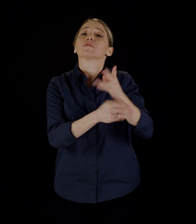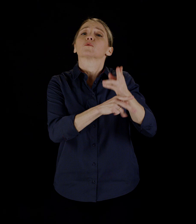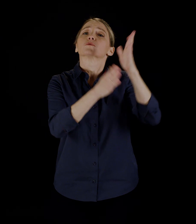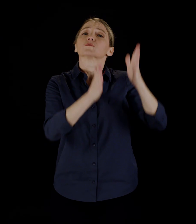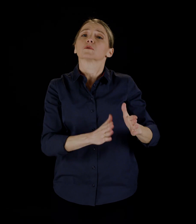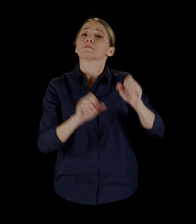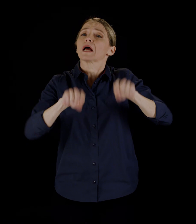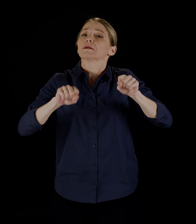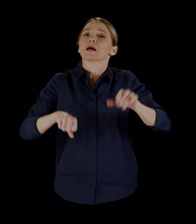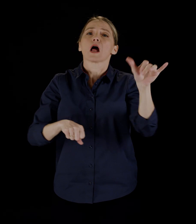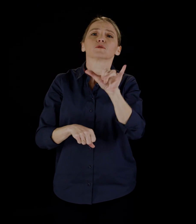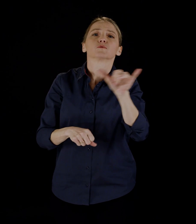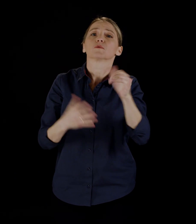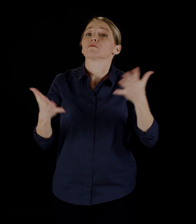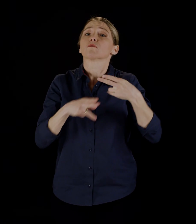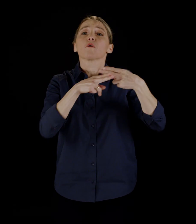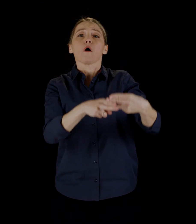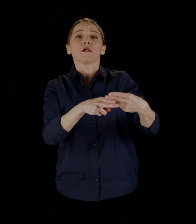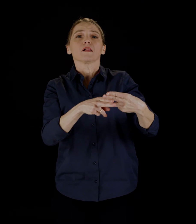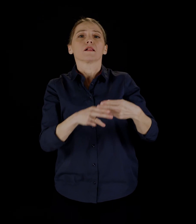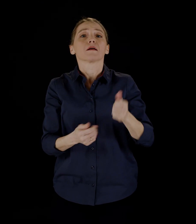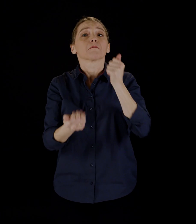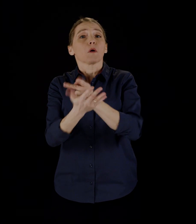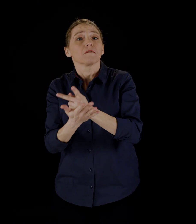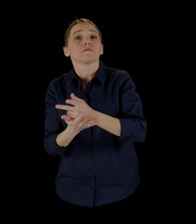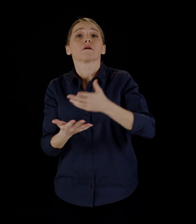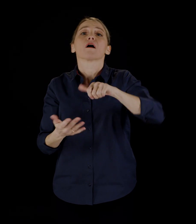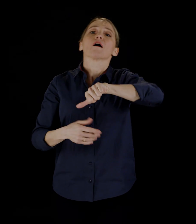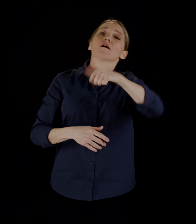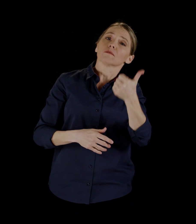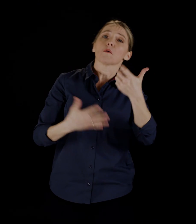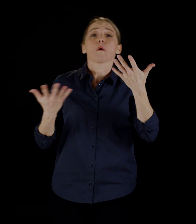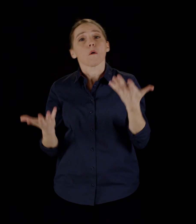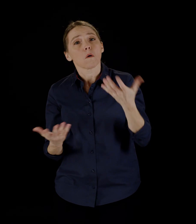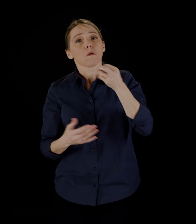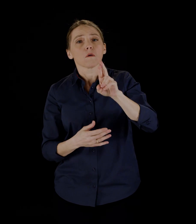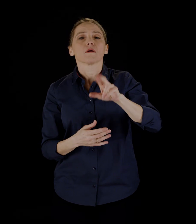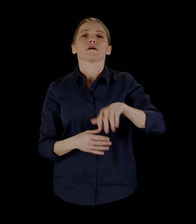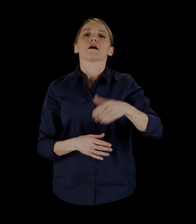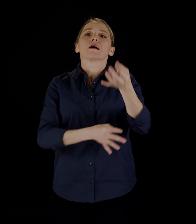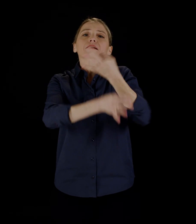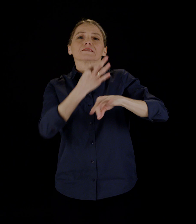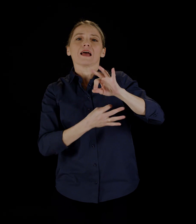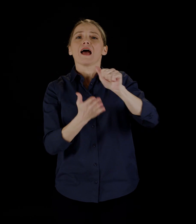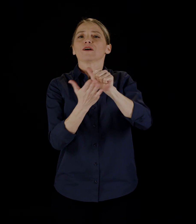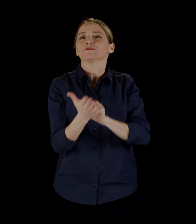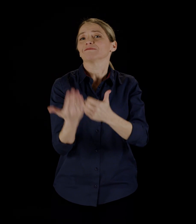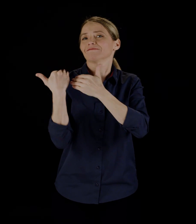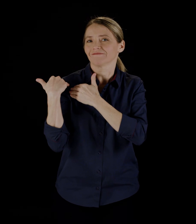An authorized user may also be referred to as an Authorized Other, or Sub-account Holder.